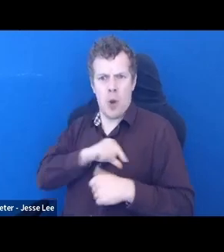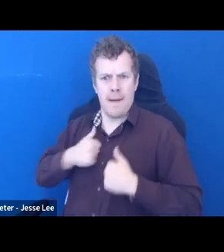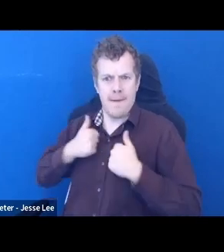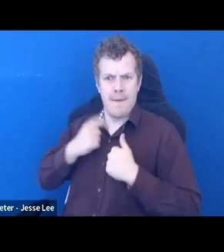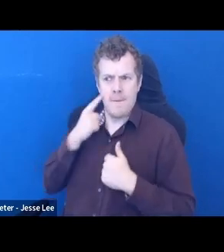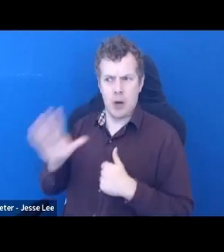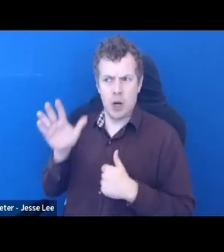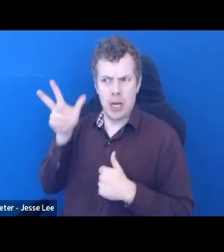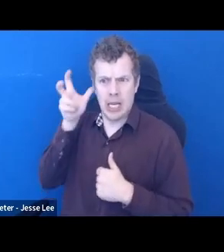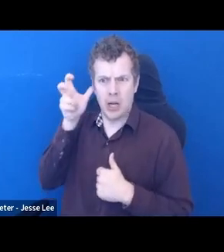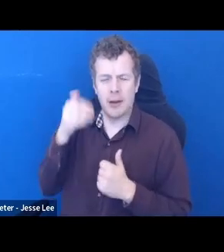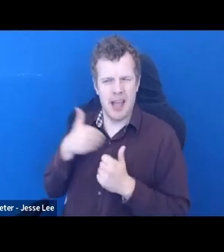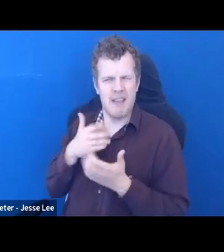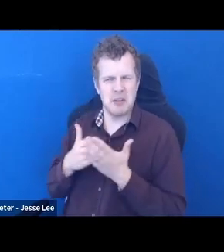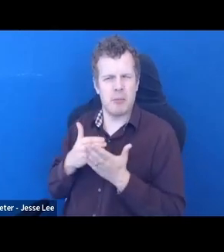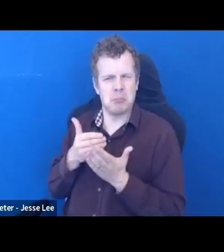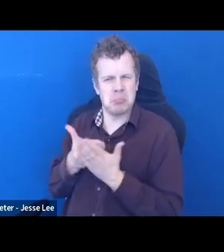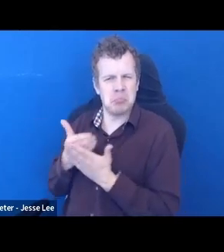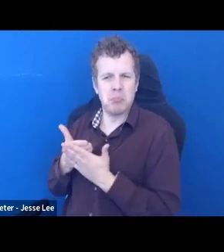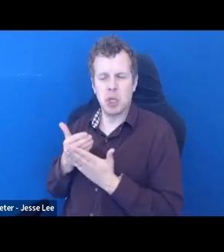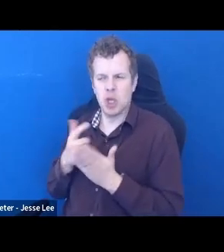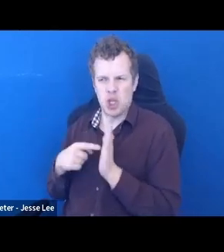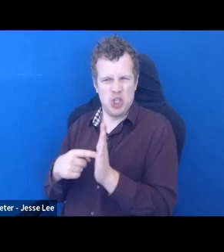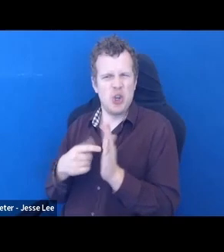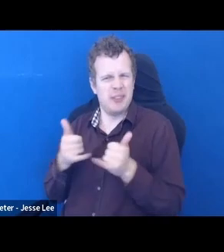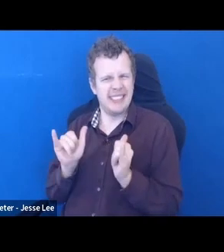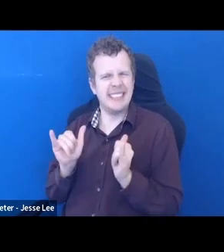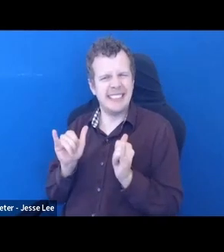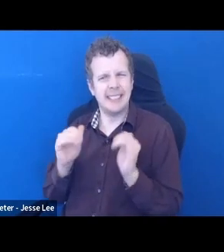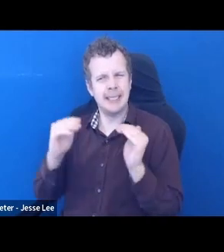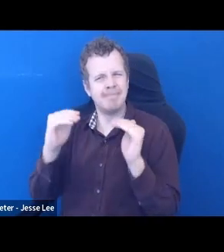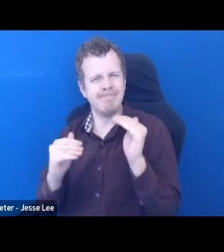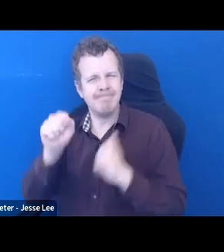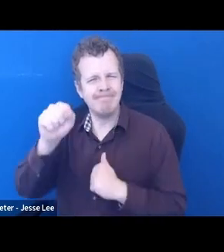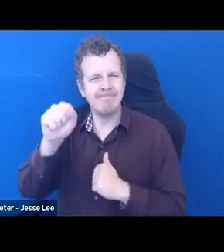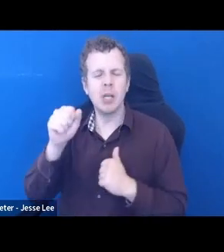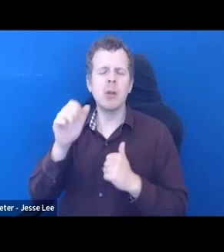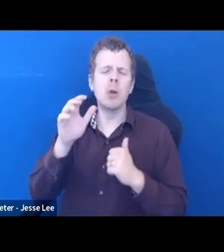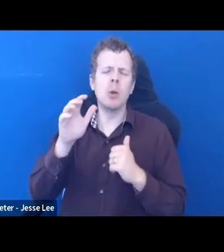That do though still show those relationships. So something to be thinking about.